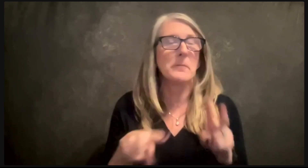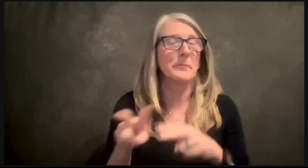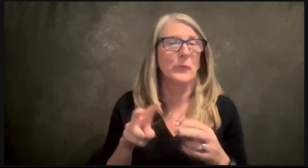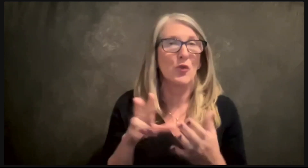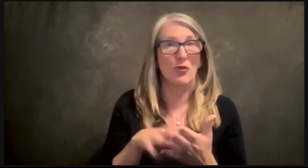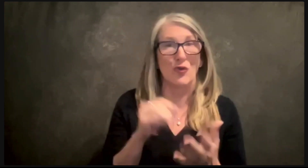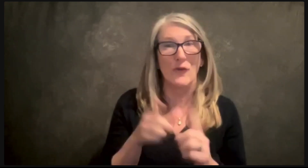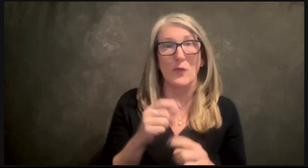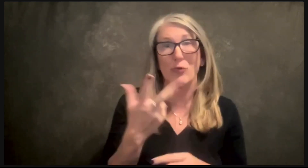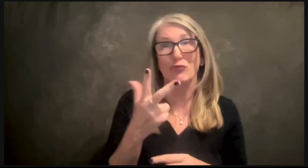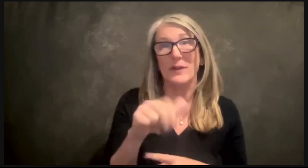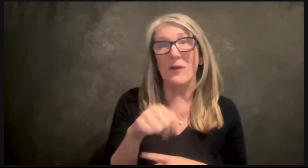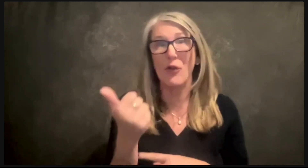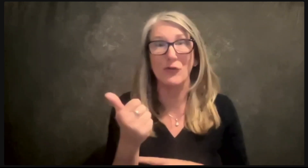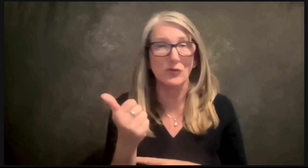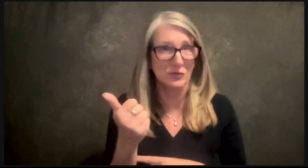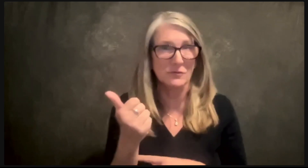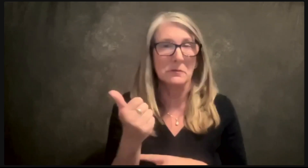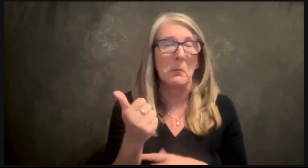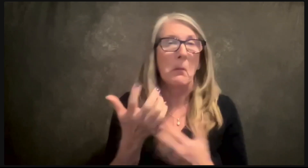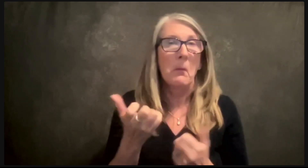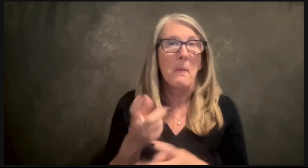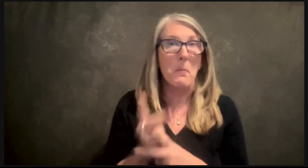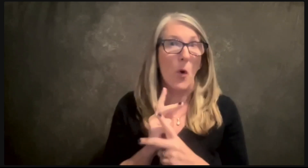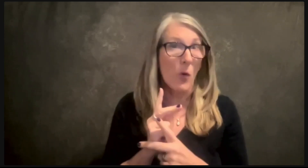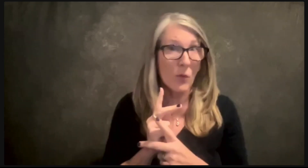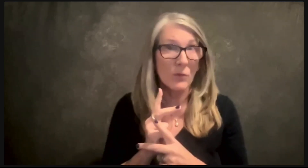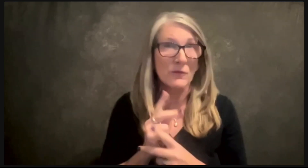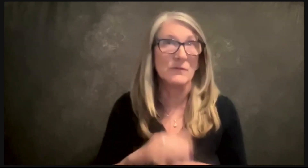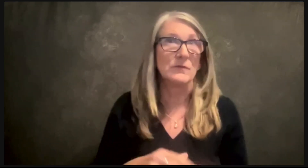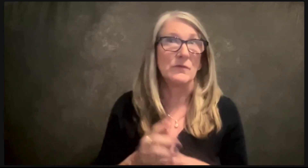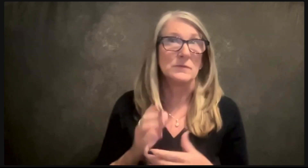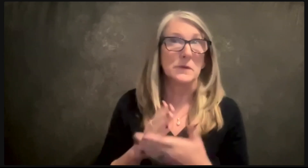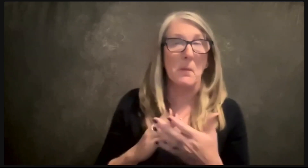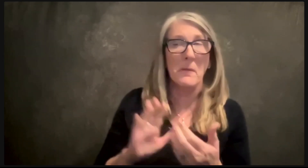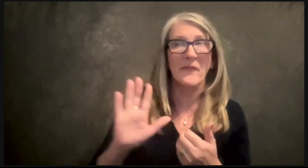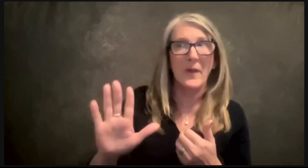With that, we are hoping today you can learn from three other panelists,